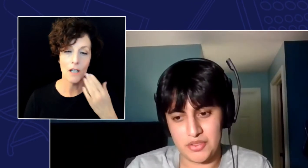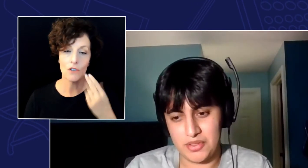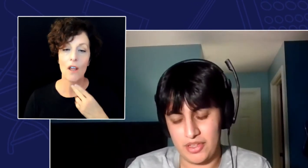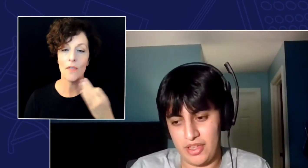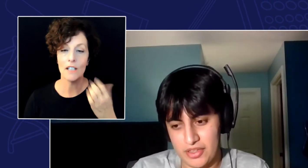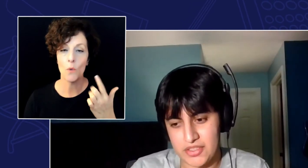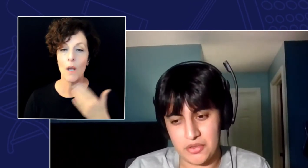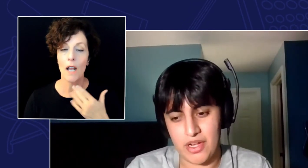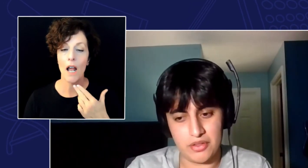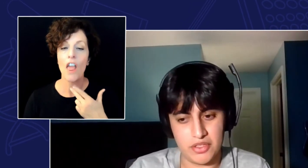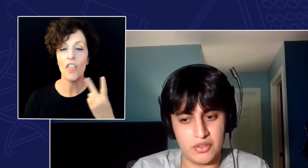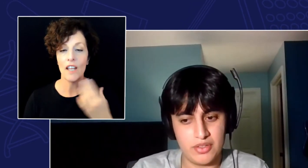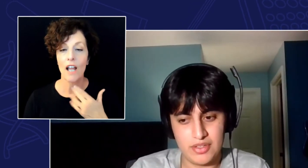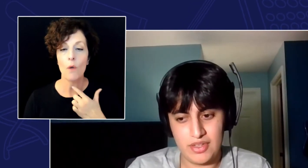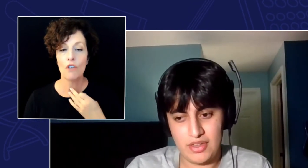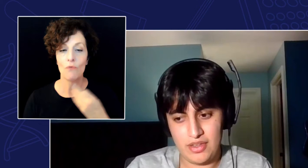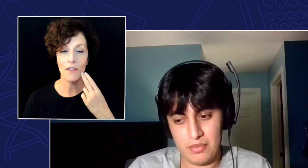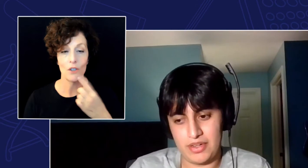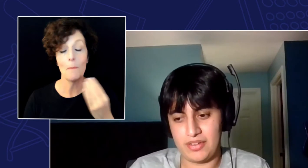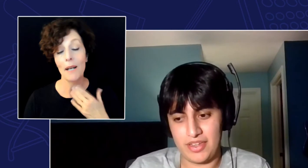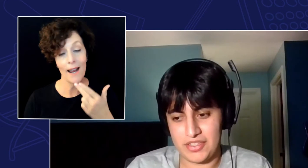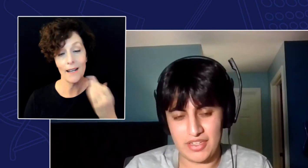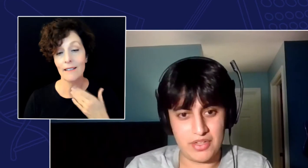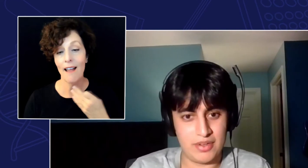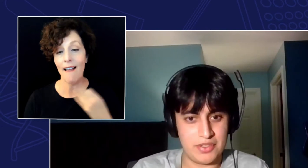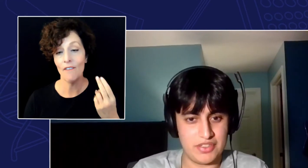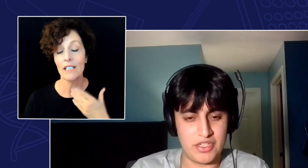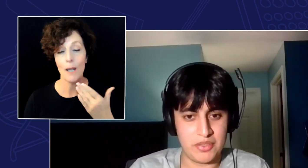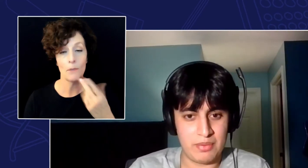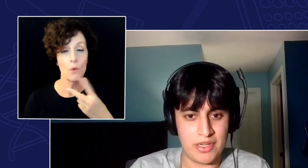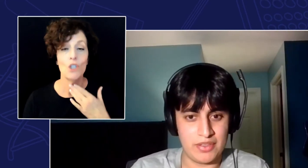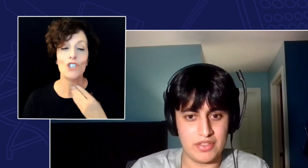that’s what I would rather do. But I guess I have time to change my mind.